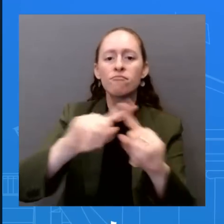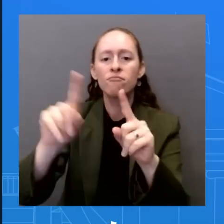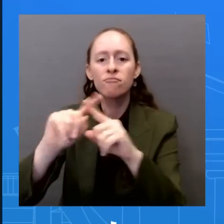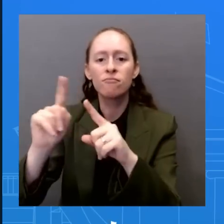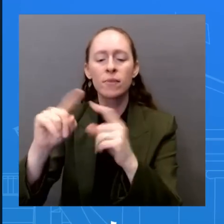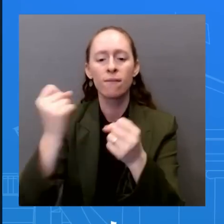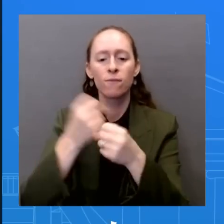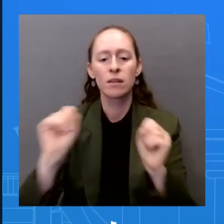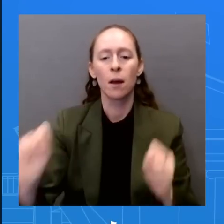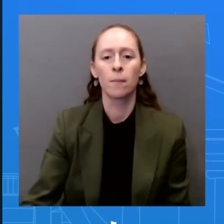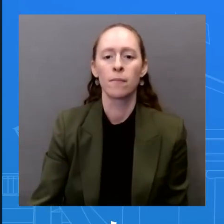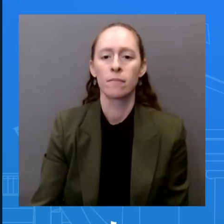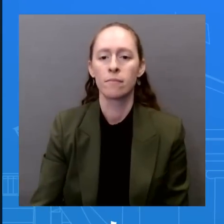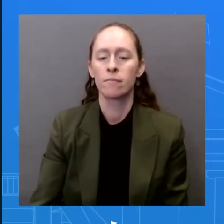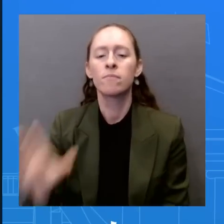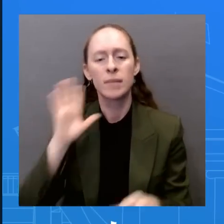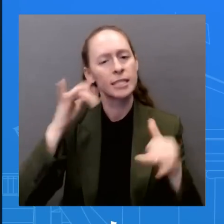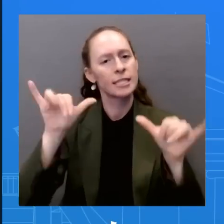I'm -- we'll see you tomorrow. Thanks, everybody.